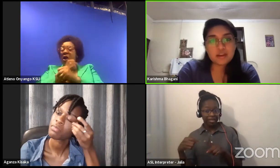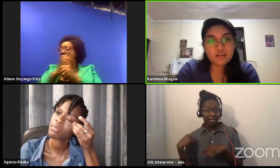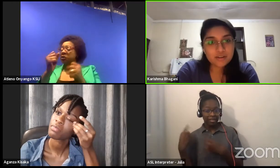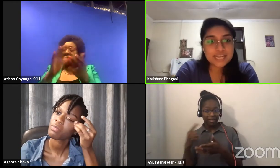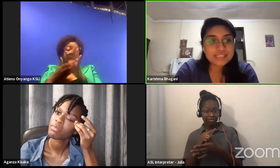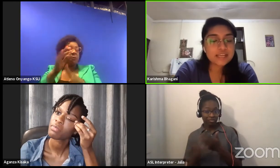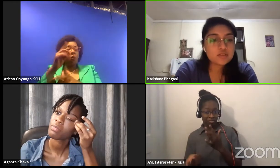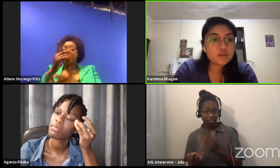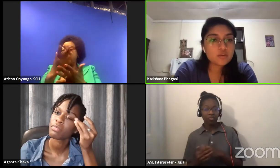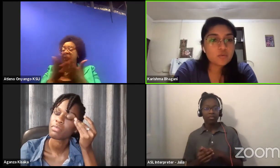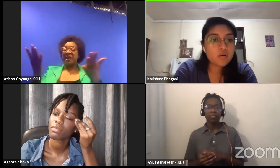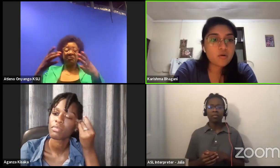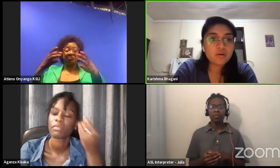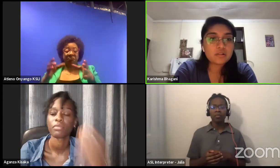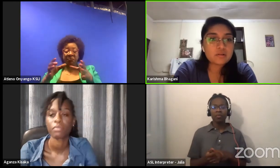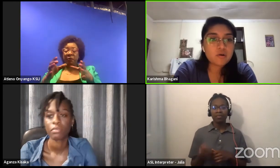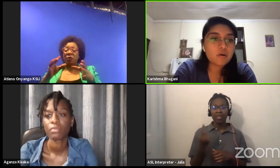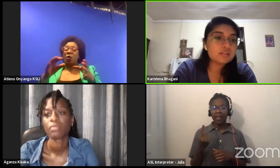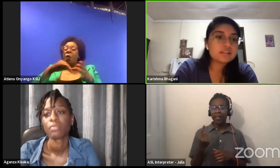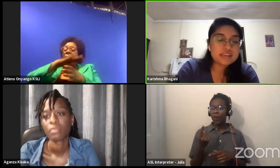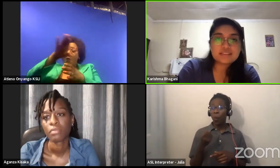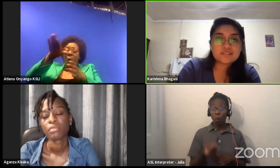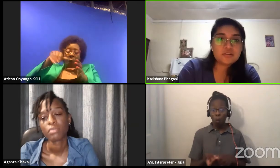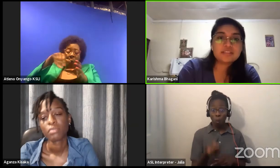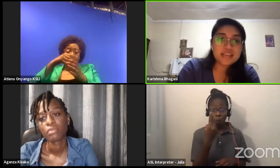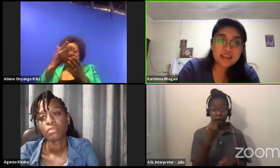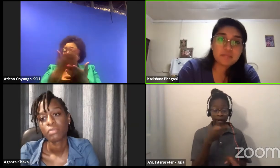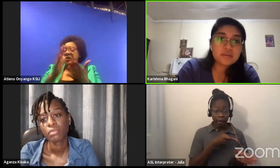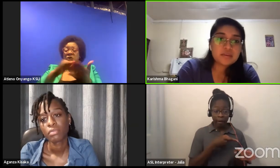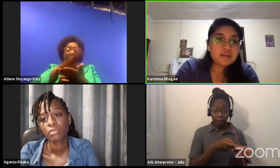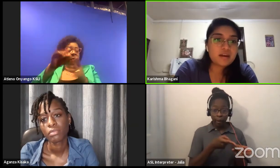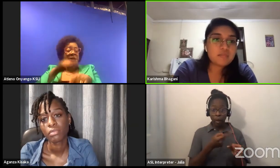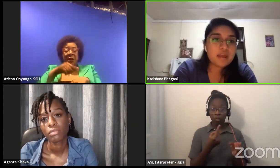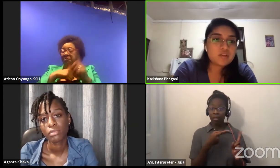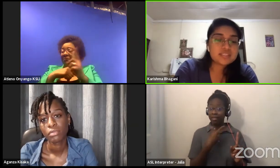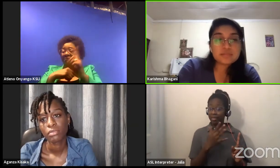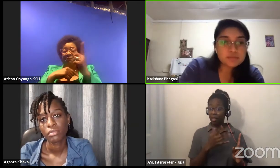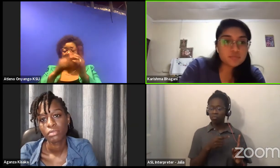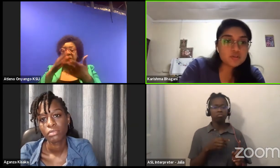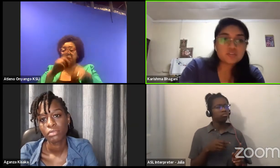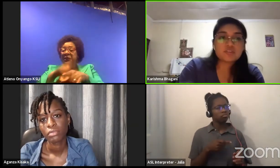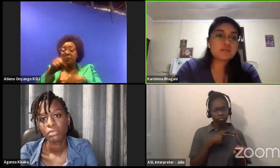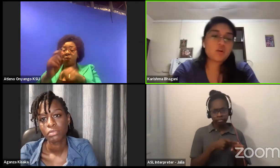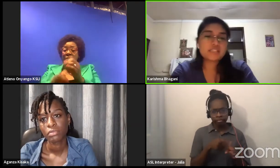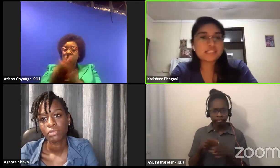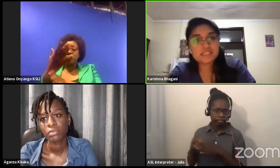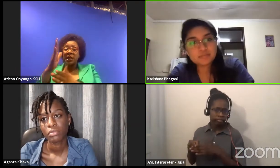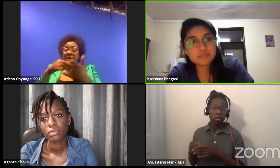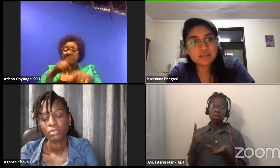in our context like you are all things all the time, and you're sometimes a producer in some contexts